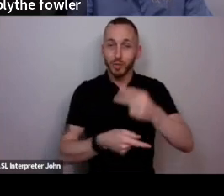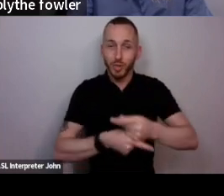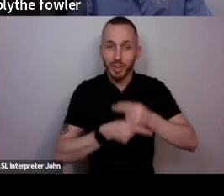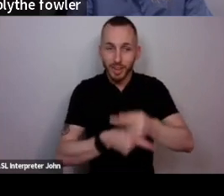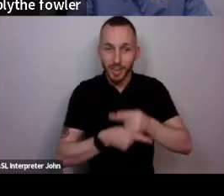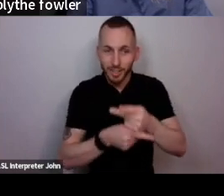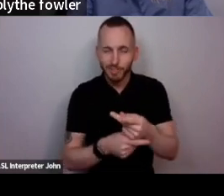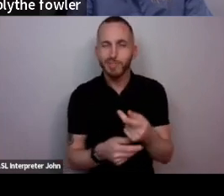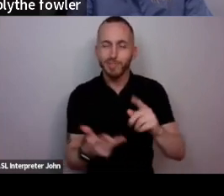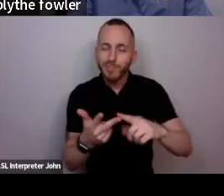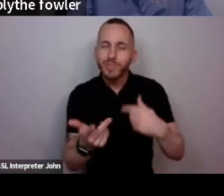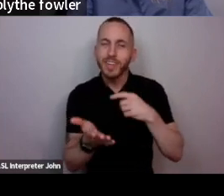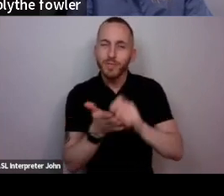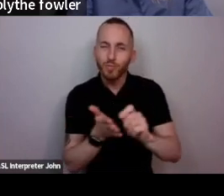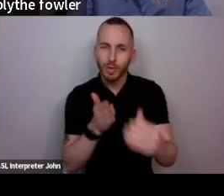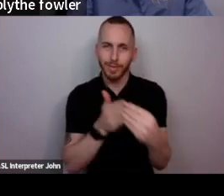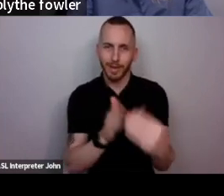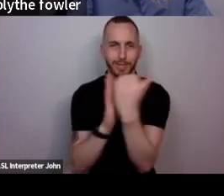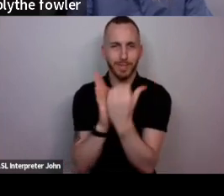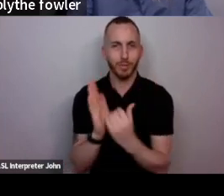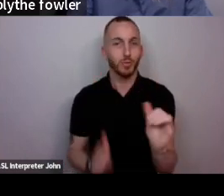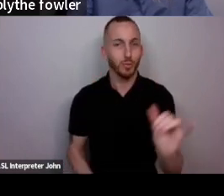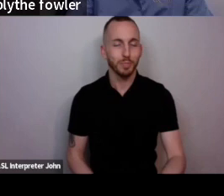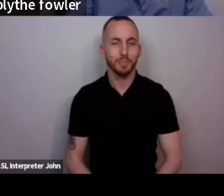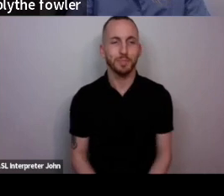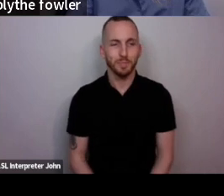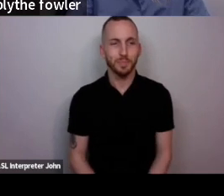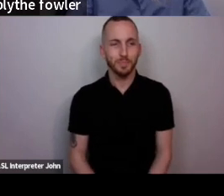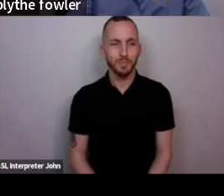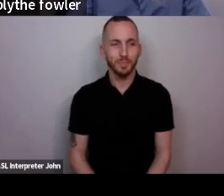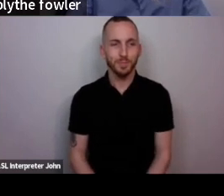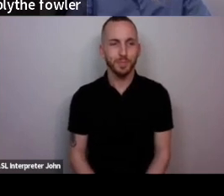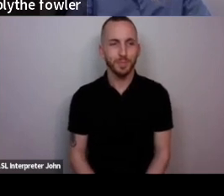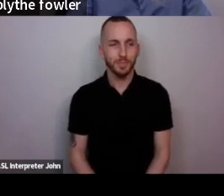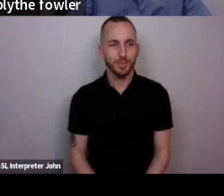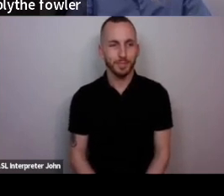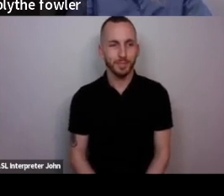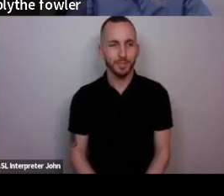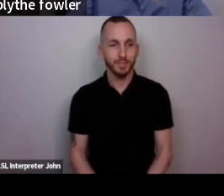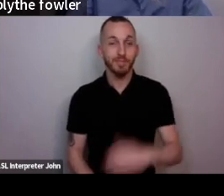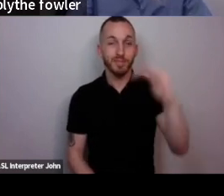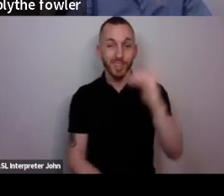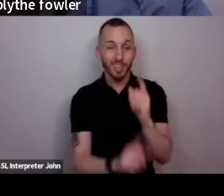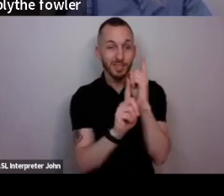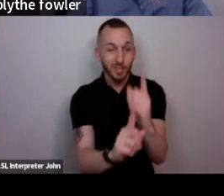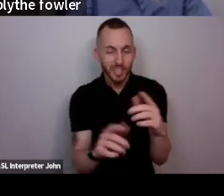as the written Guidelines. Another objective is to compare and contrast the high points